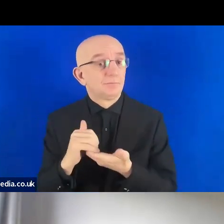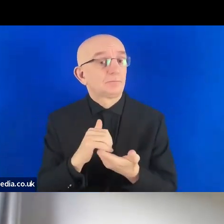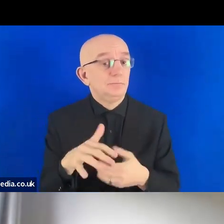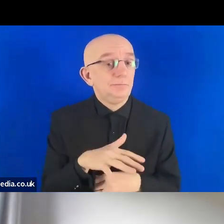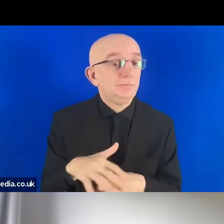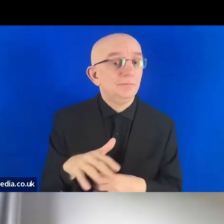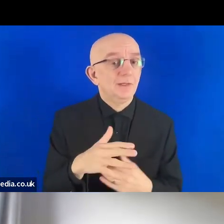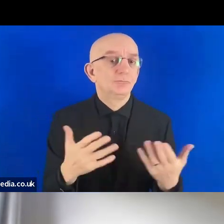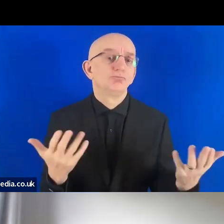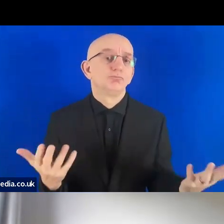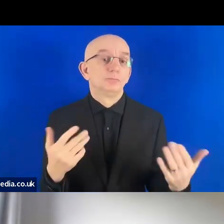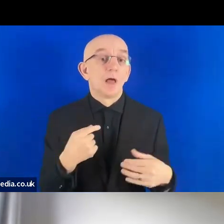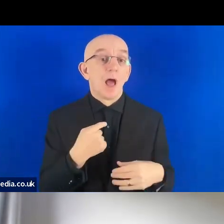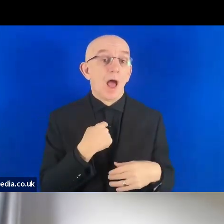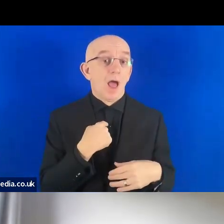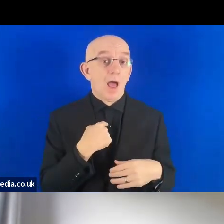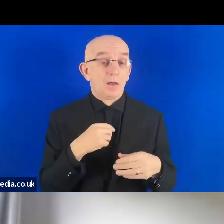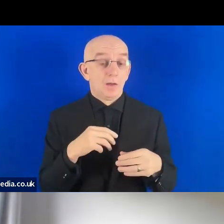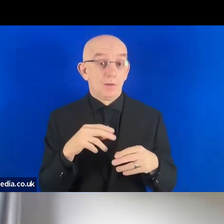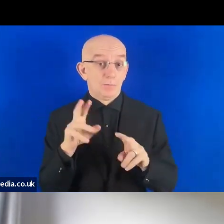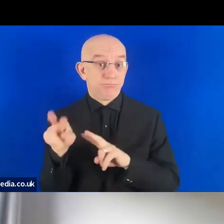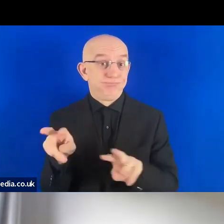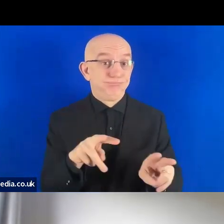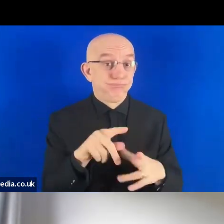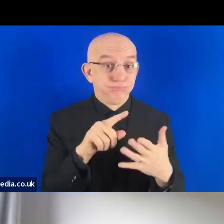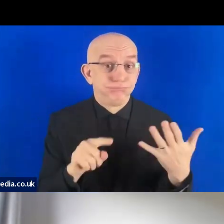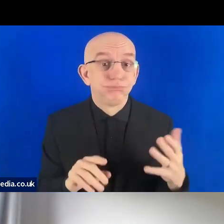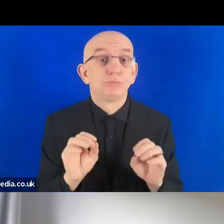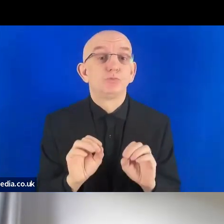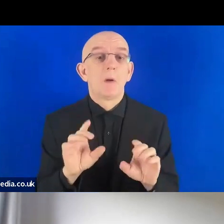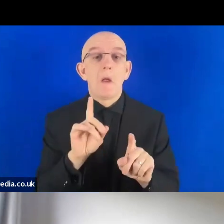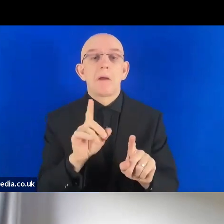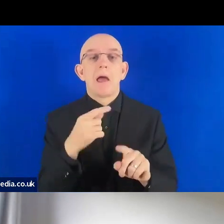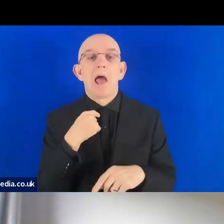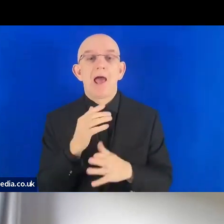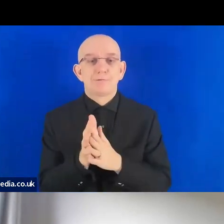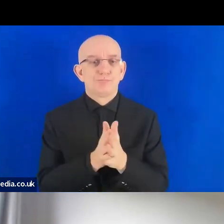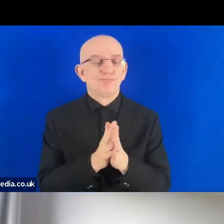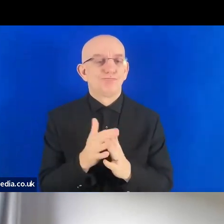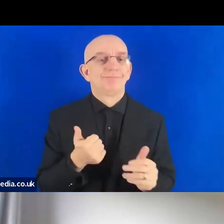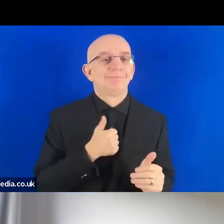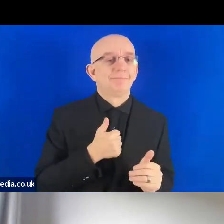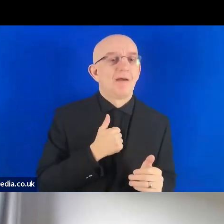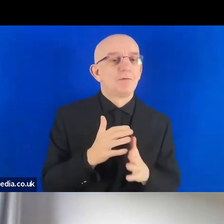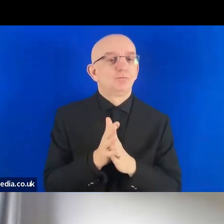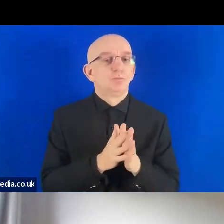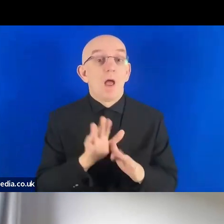Don't forget the gala dinner. On the third night of the forum. It's going to be cool.